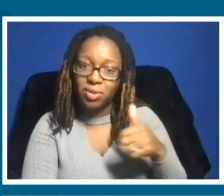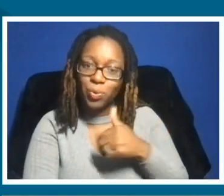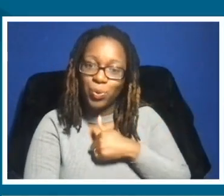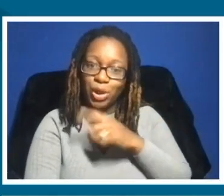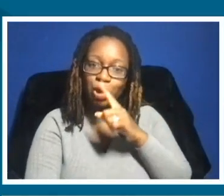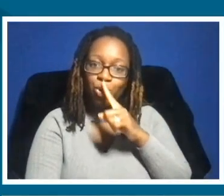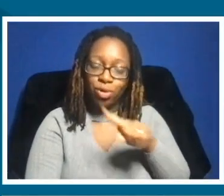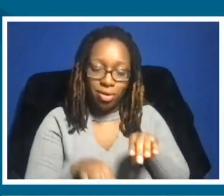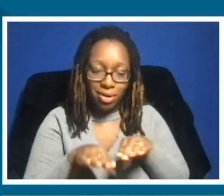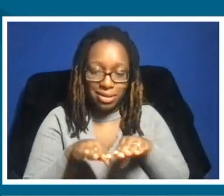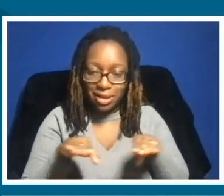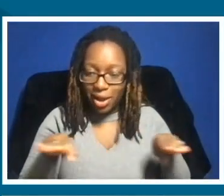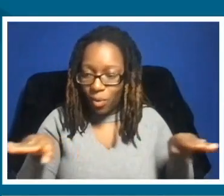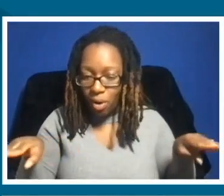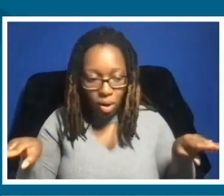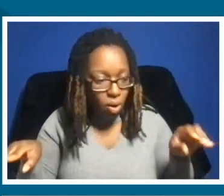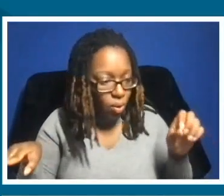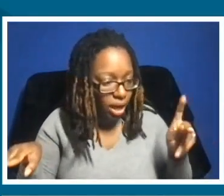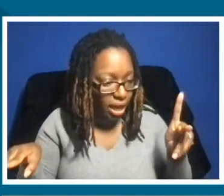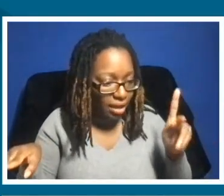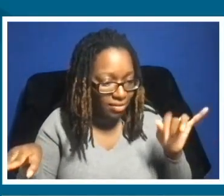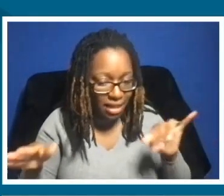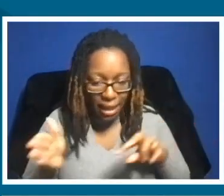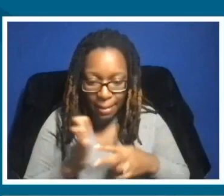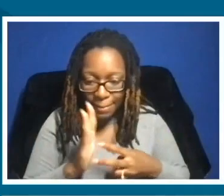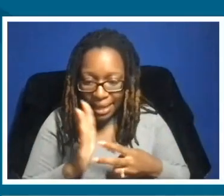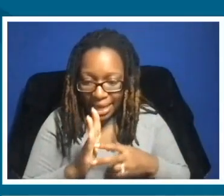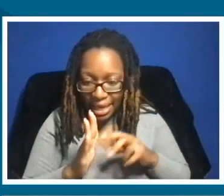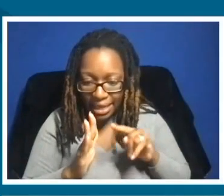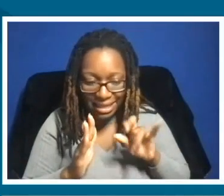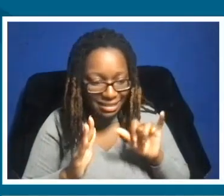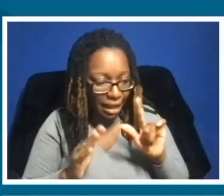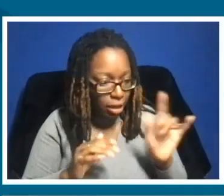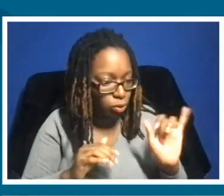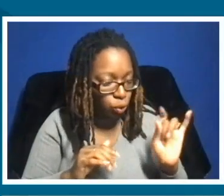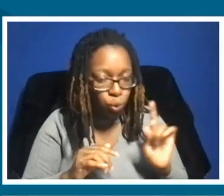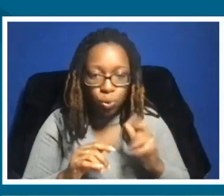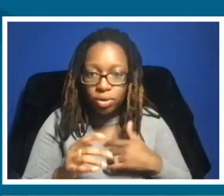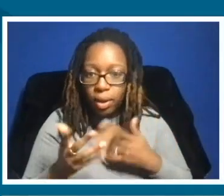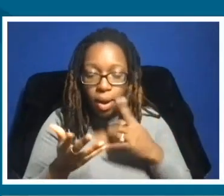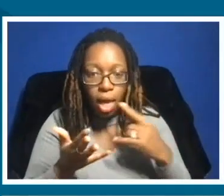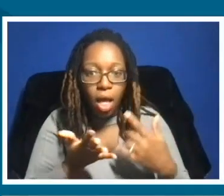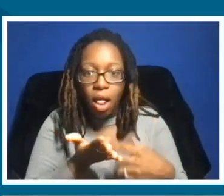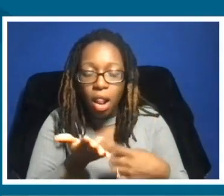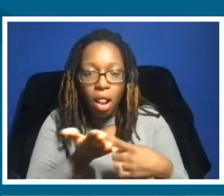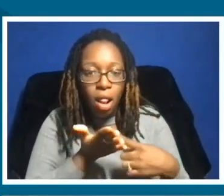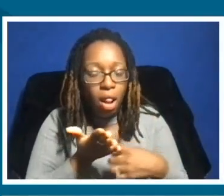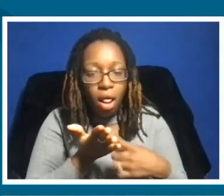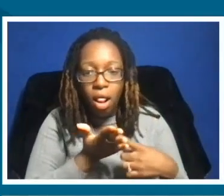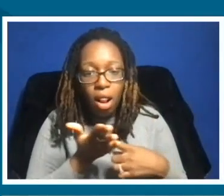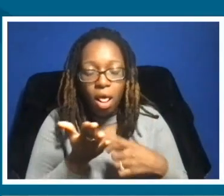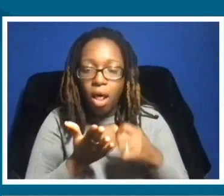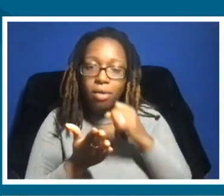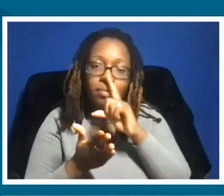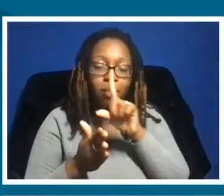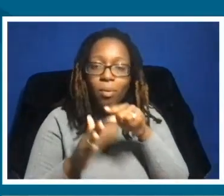include the tale you know there was just a lot of conversation and again you know not just